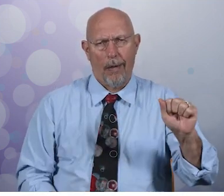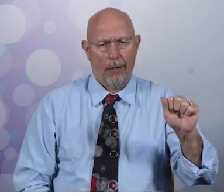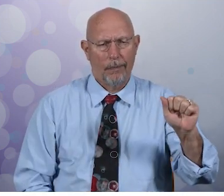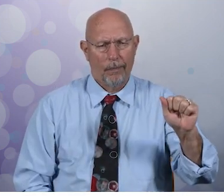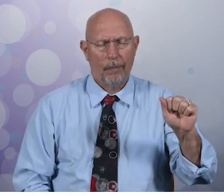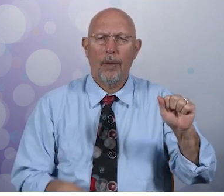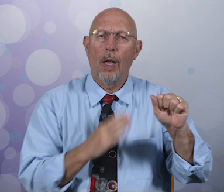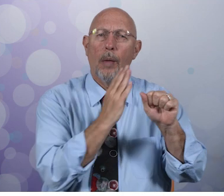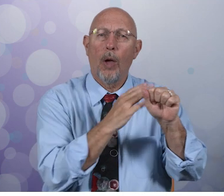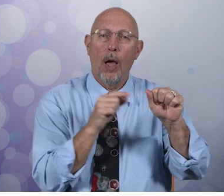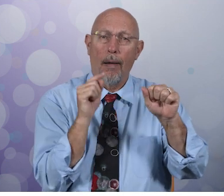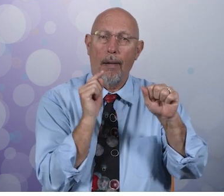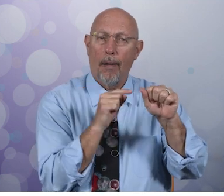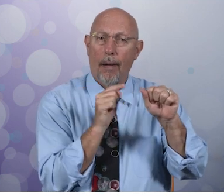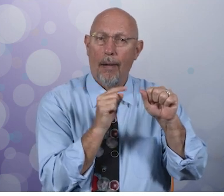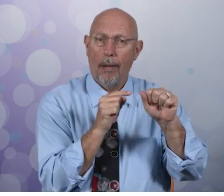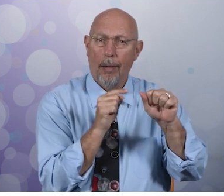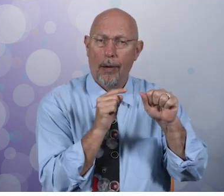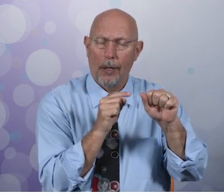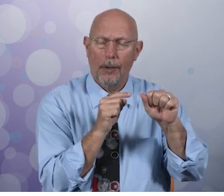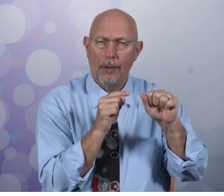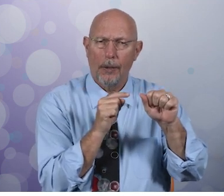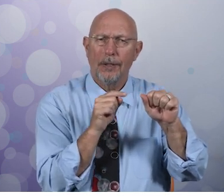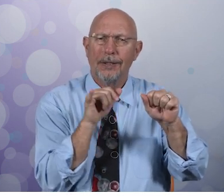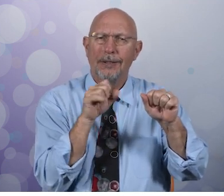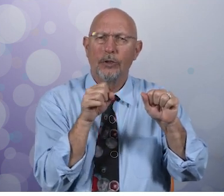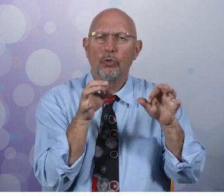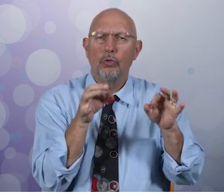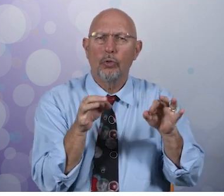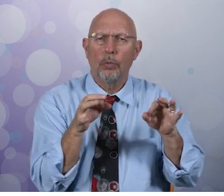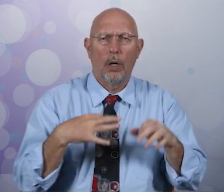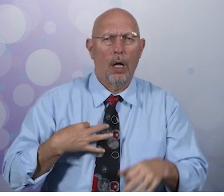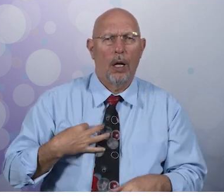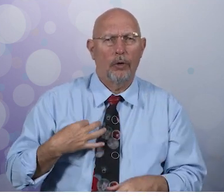Part A of the tool is determining eligibility.